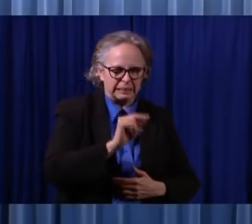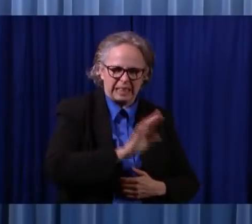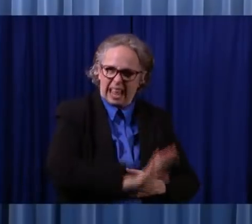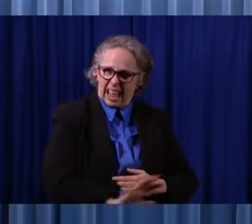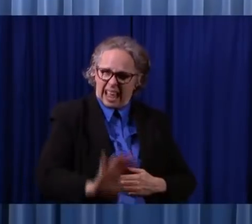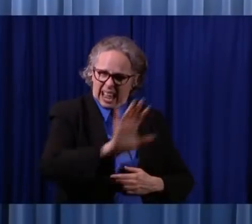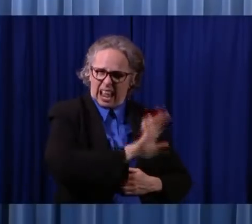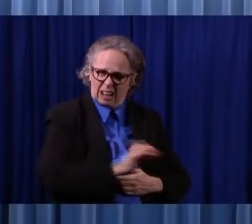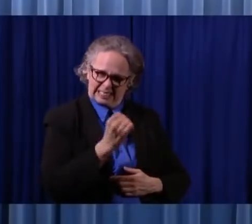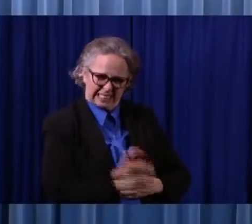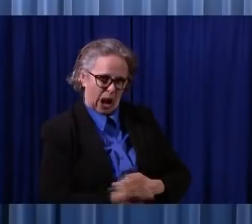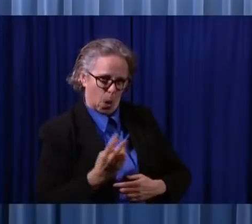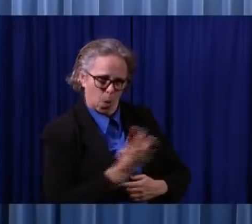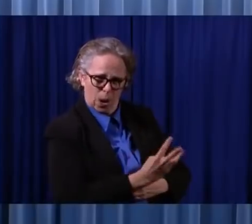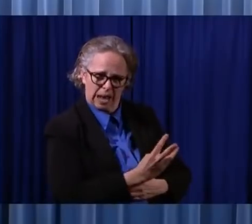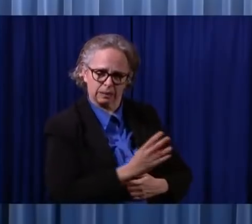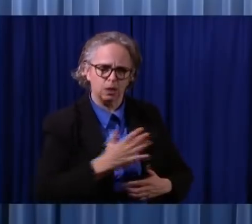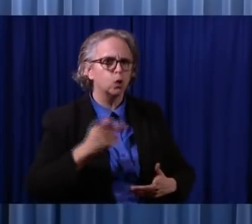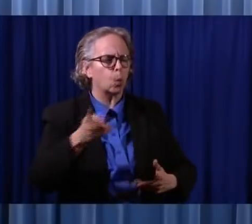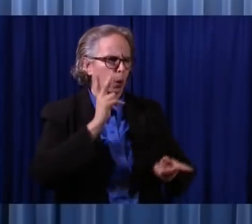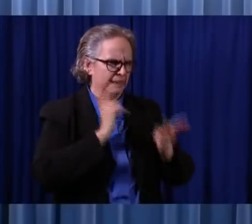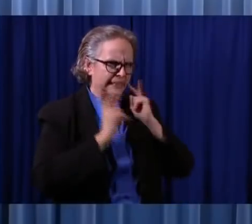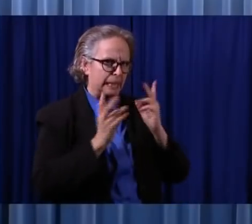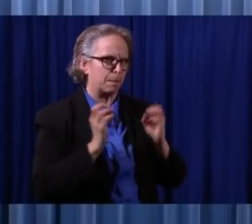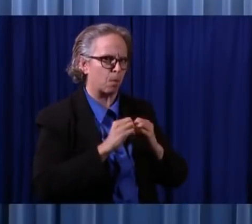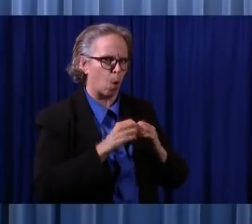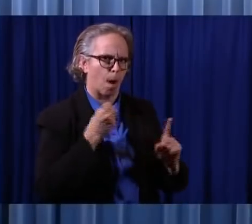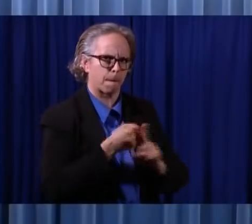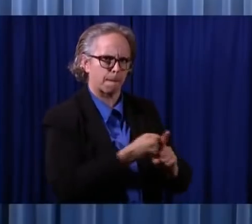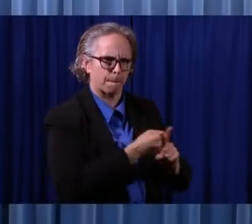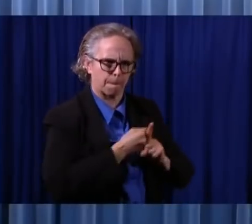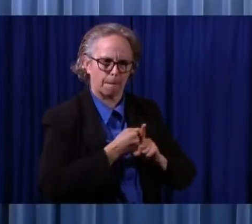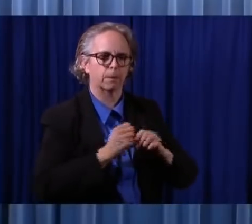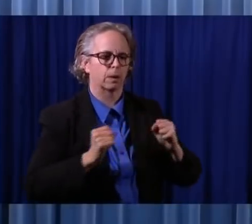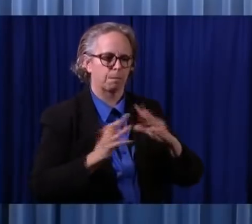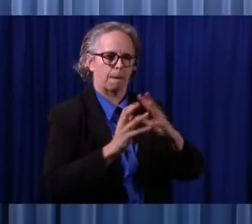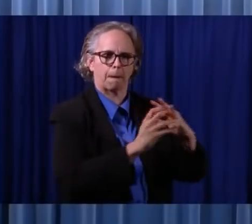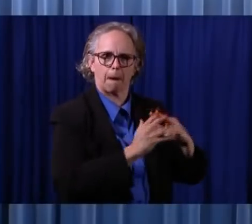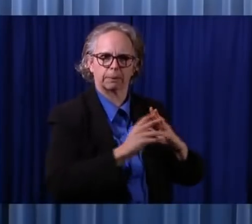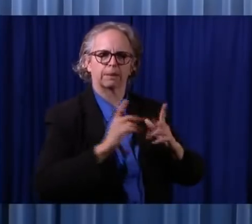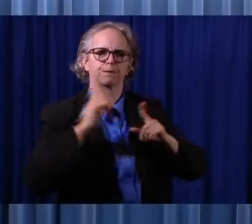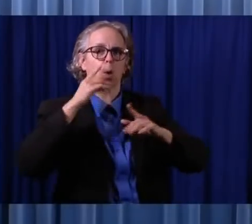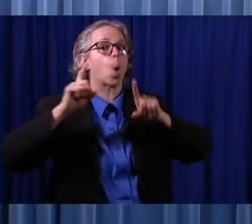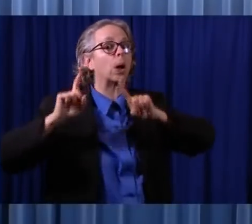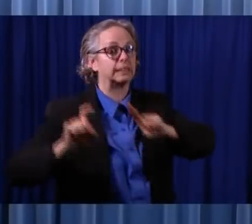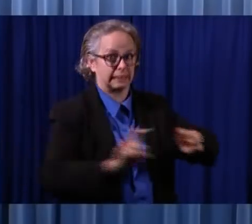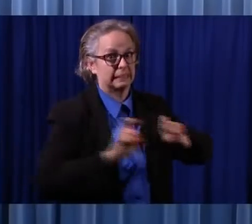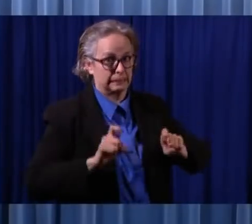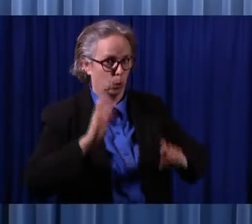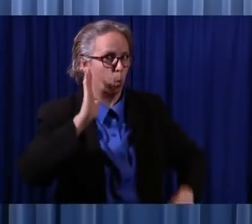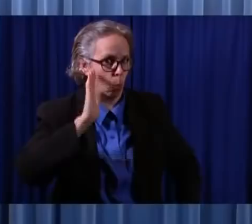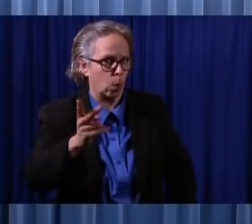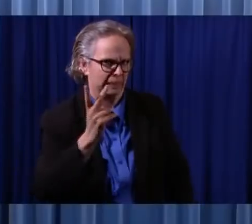WE WILL ENCOURAGE--WHEN YOU LOOK AT THESE LOCATIONS AND YOU SEE THIS AND YOU LIVE IN THE DAYTON OR CINCINNATI AREA, YOU WILL START SEEING IN THE NEXT